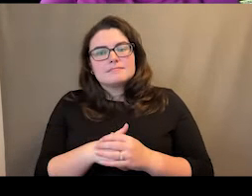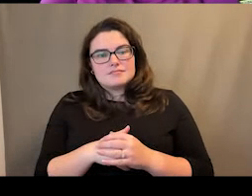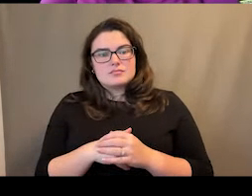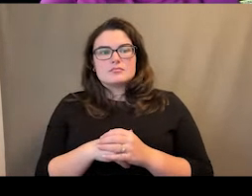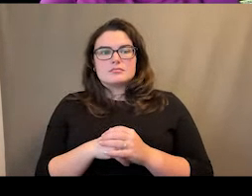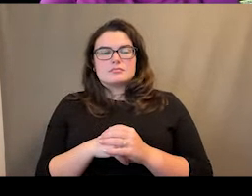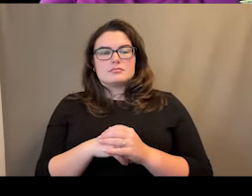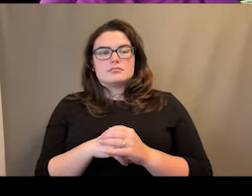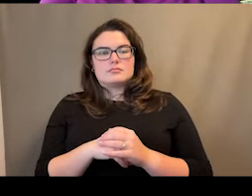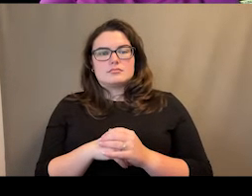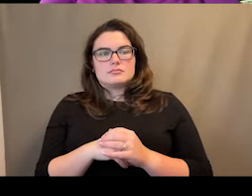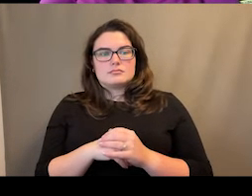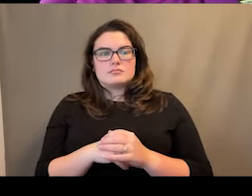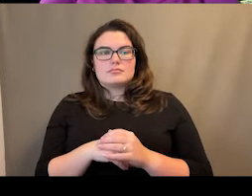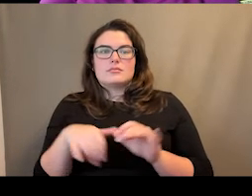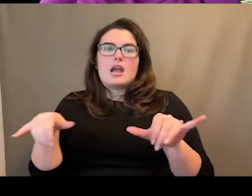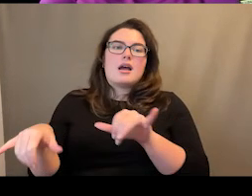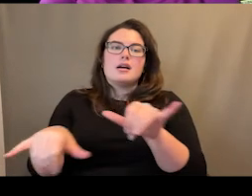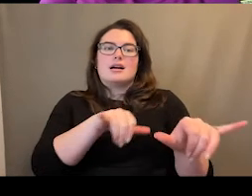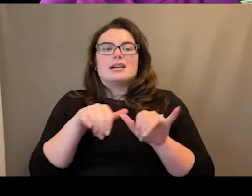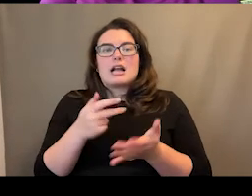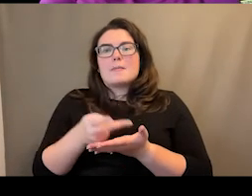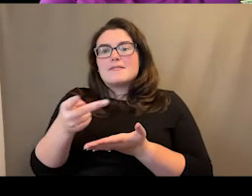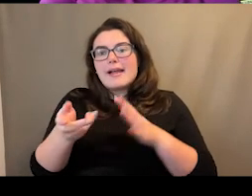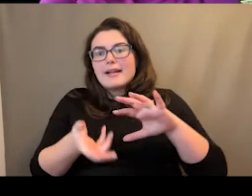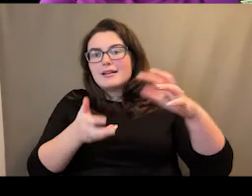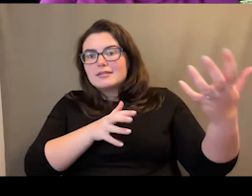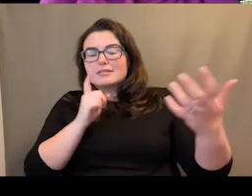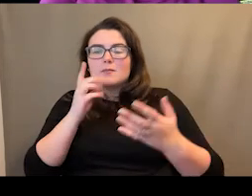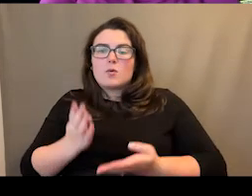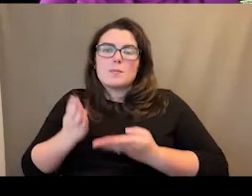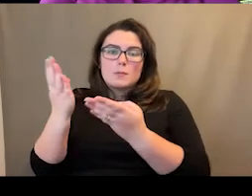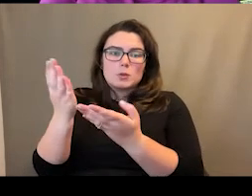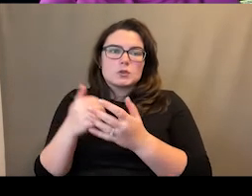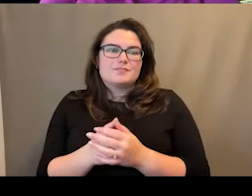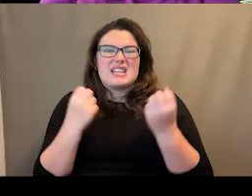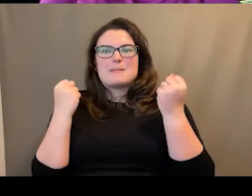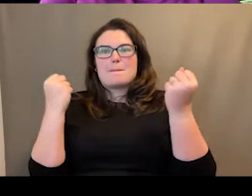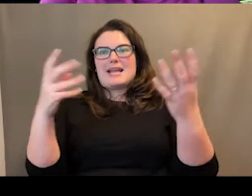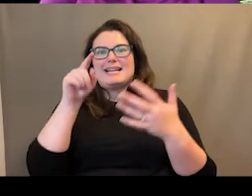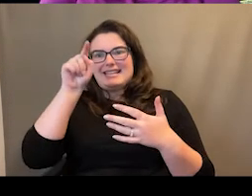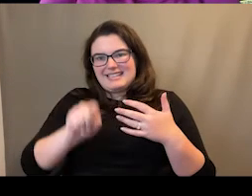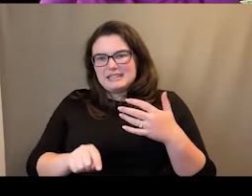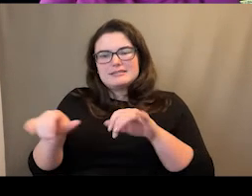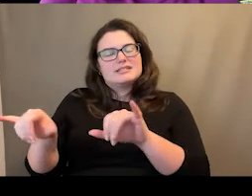Common pitfalls and proposals. Many of these I think are probably standard knowledge,